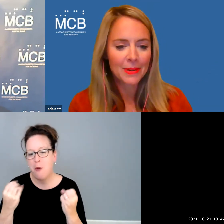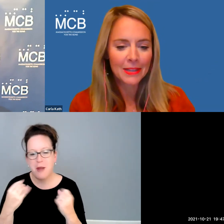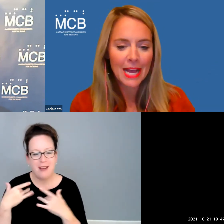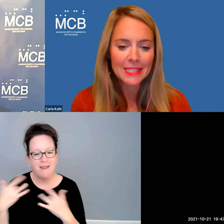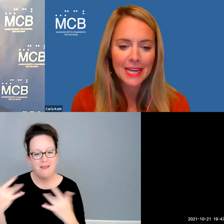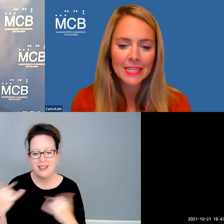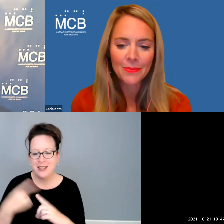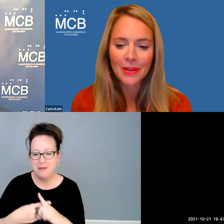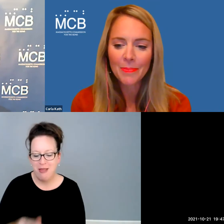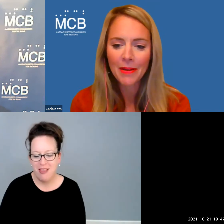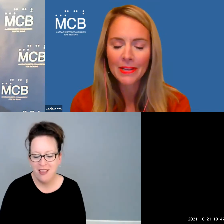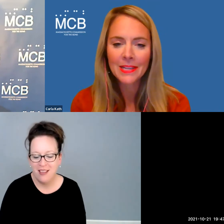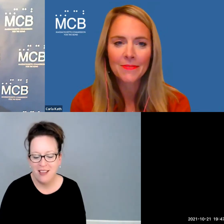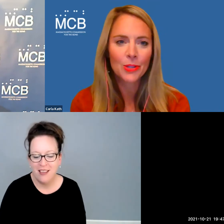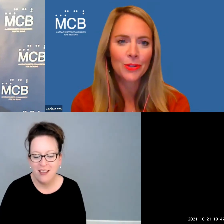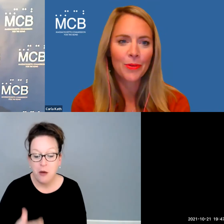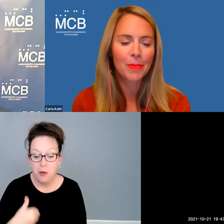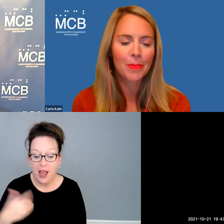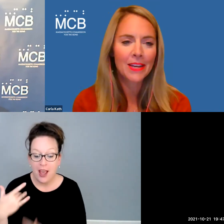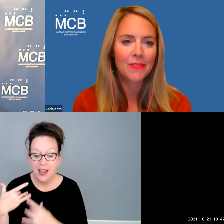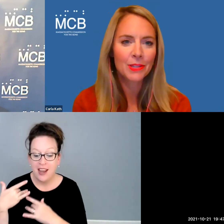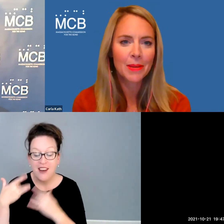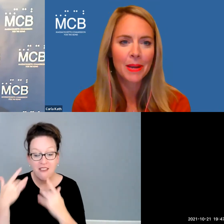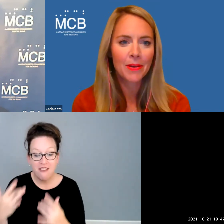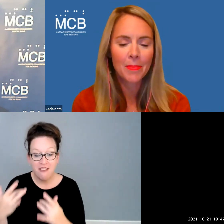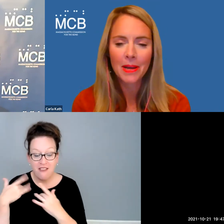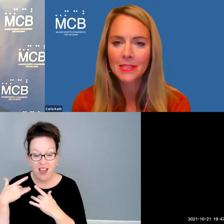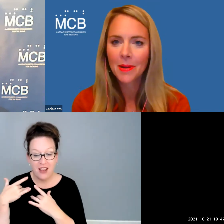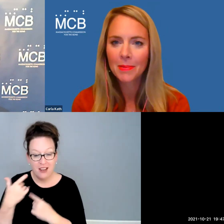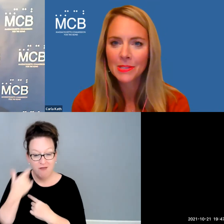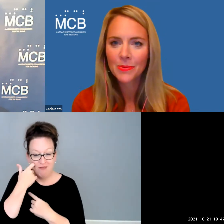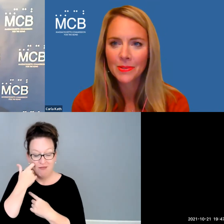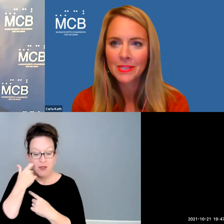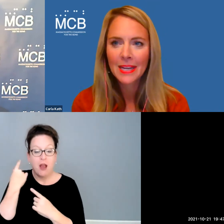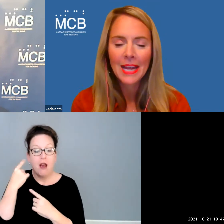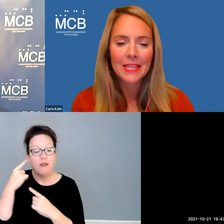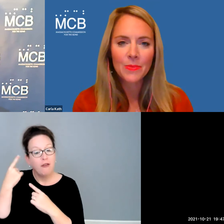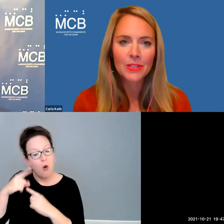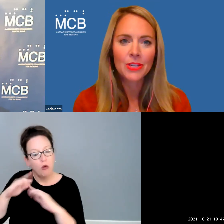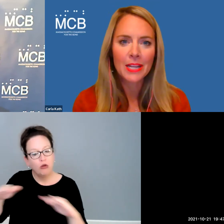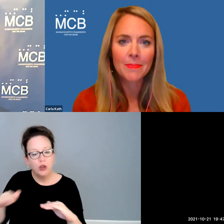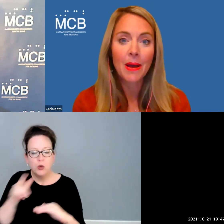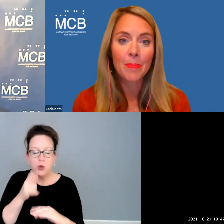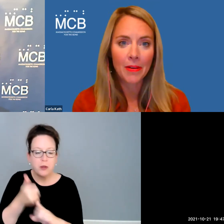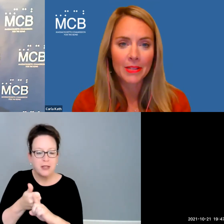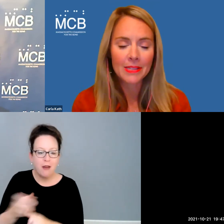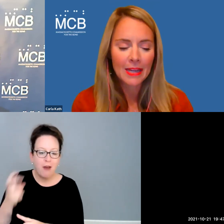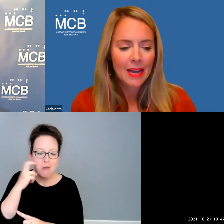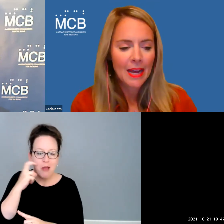had one last night with parents of children who are blind and visually impaired in the Boston Public Schools. And this question is about parents.